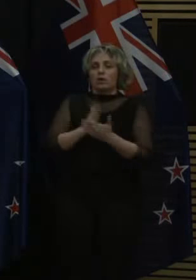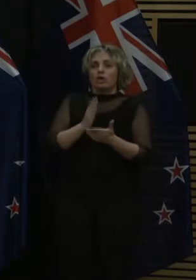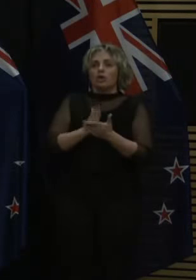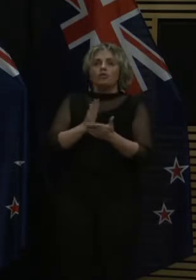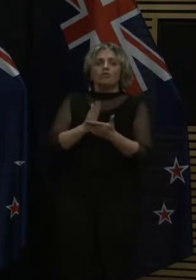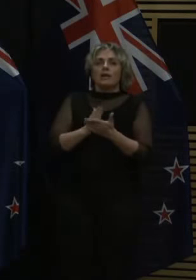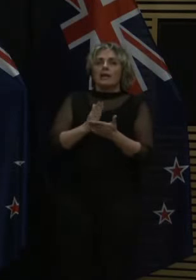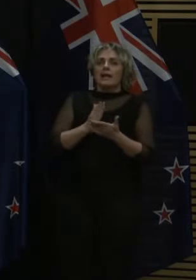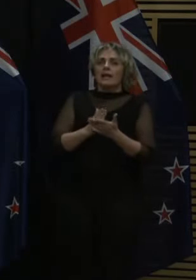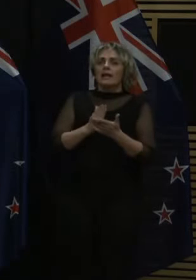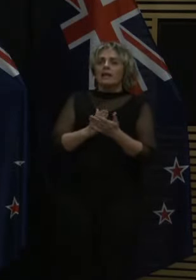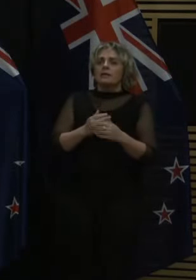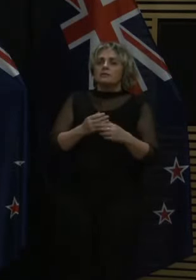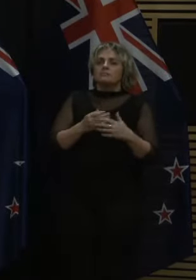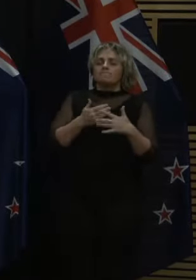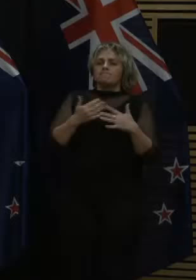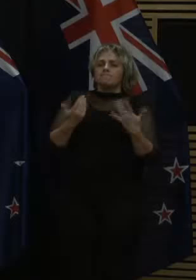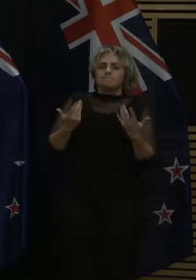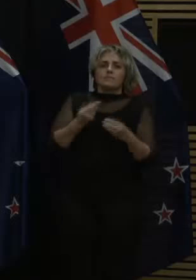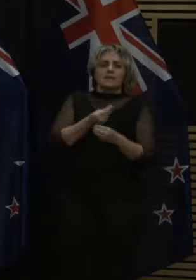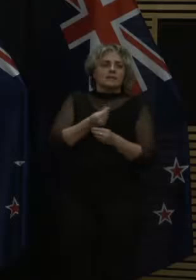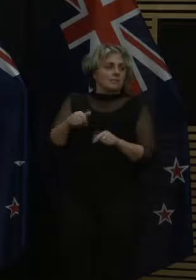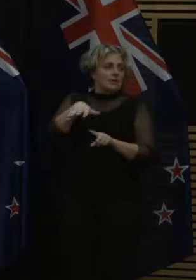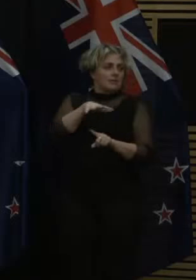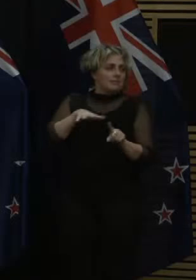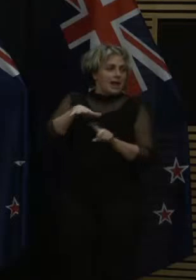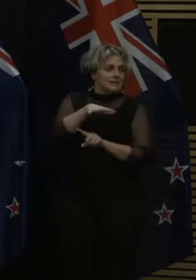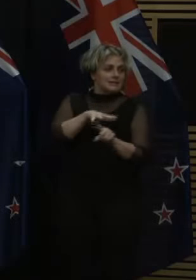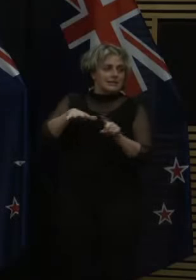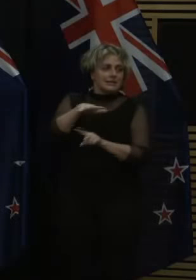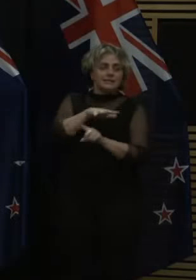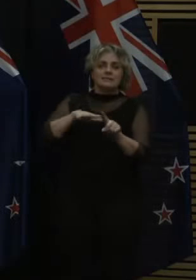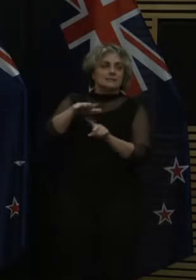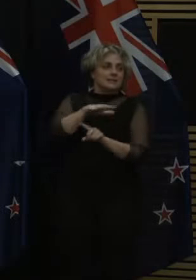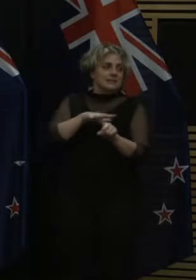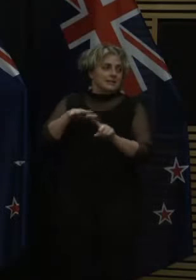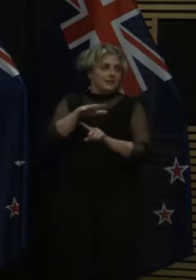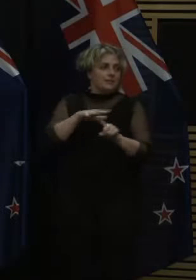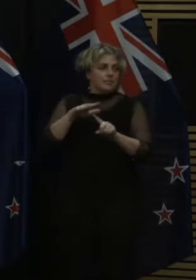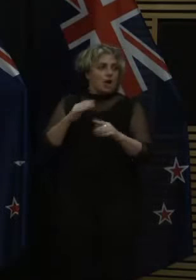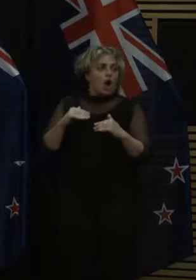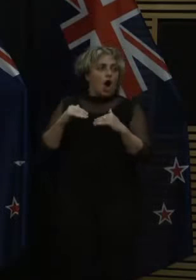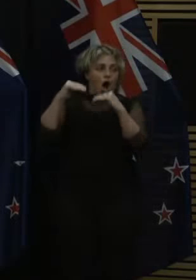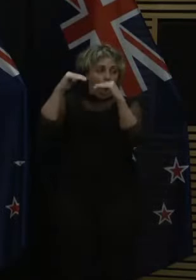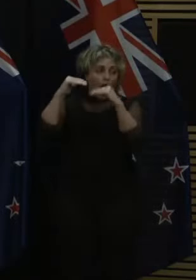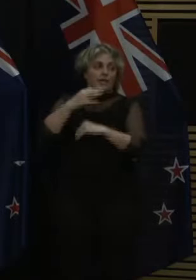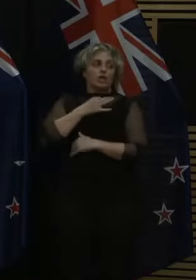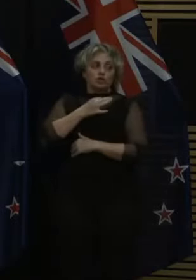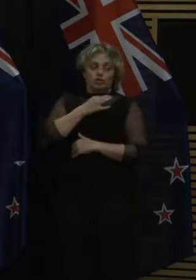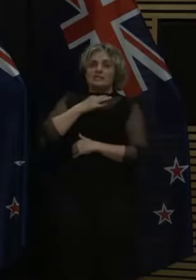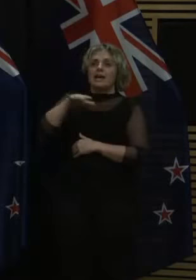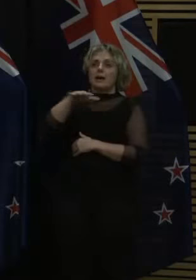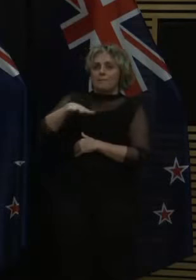not apply to a vaccinated certificate. Overseas the mandating is around high-risk